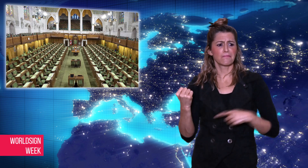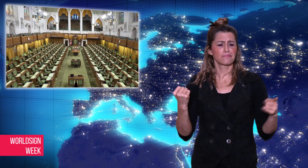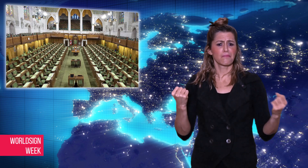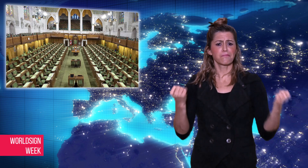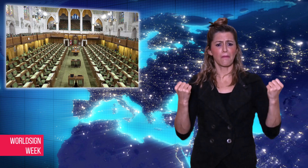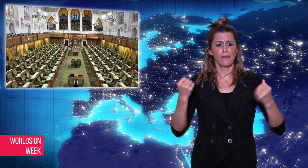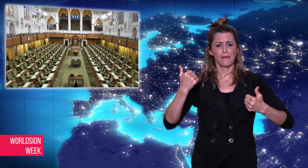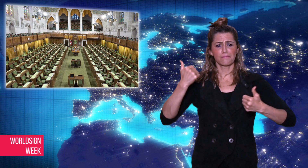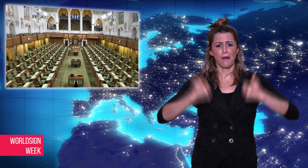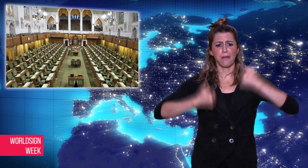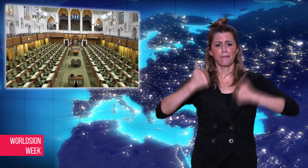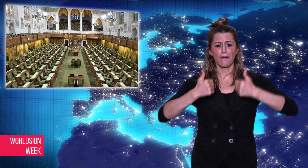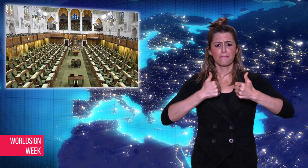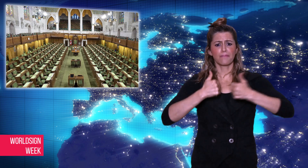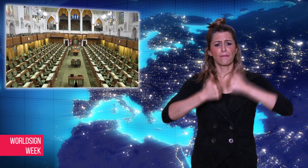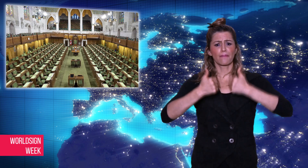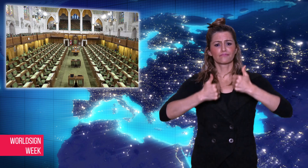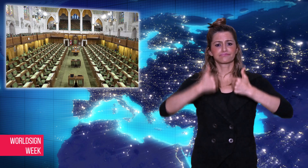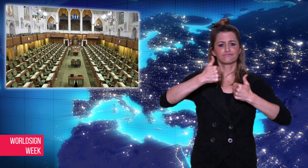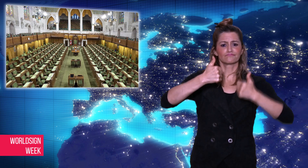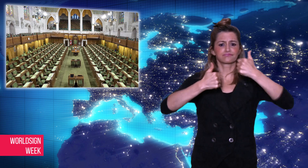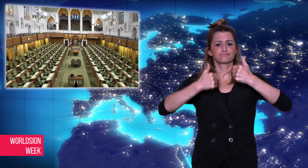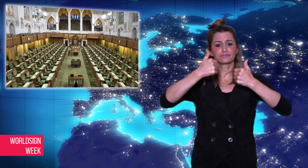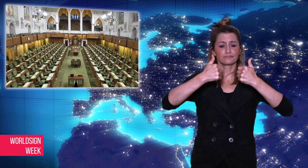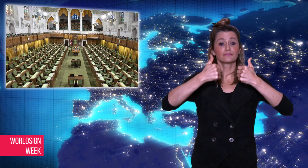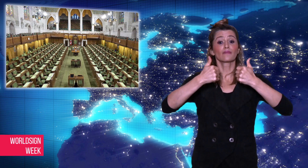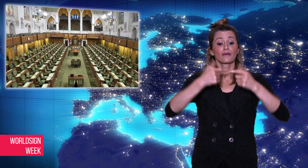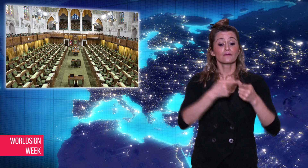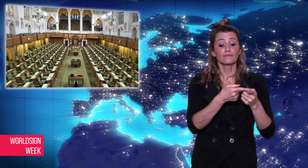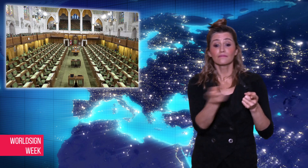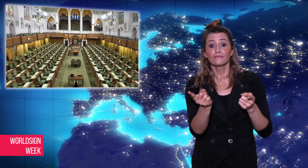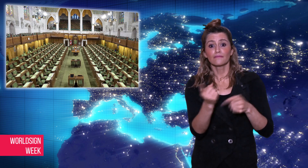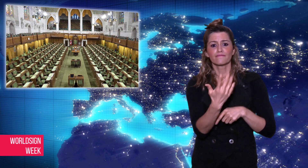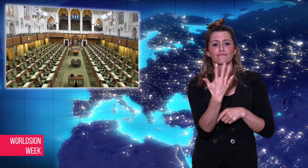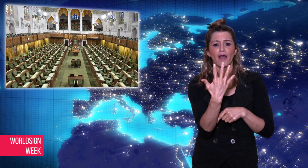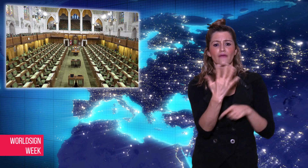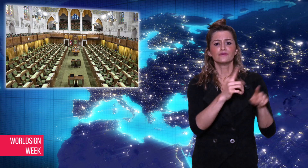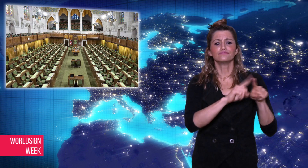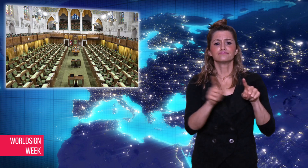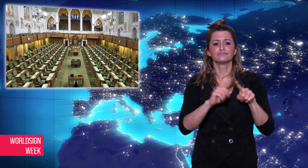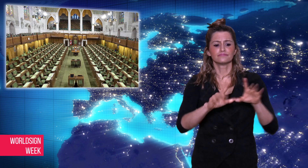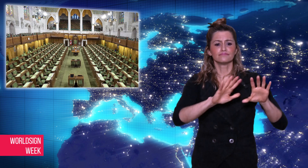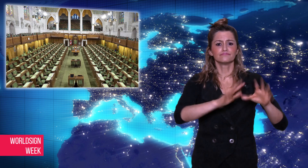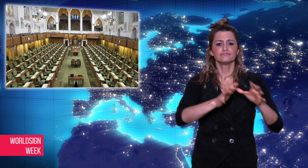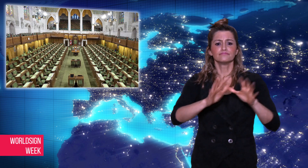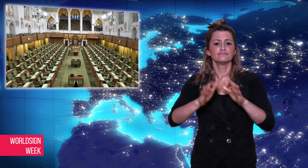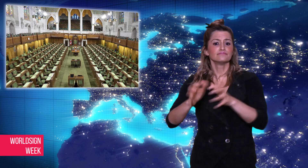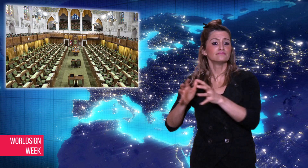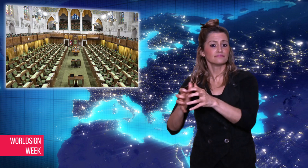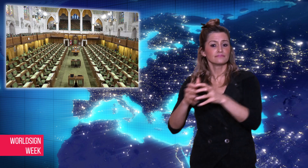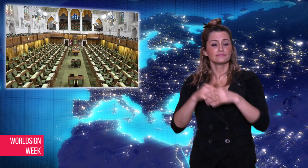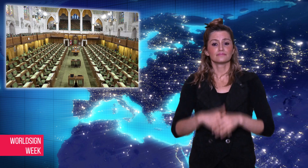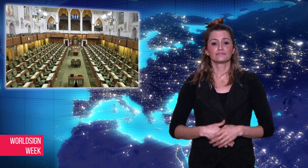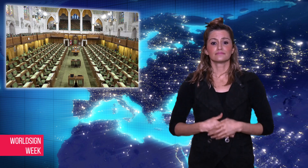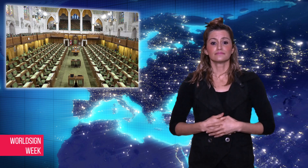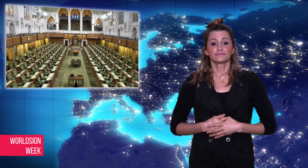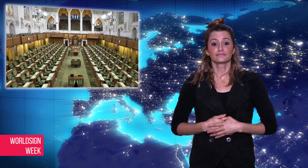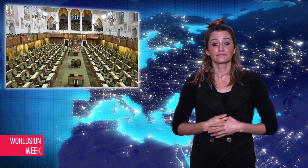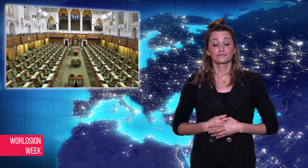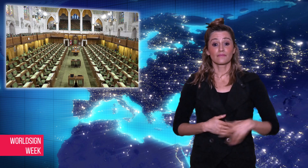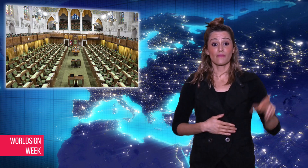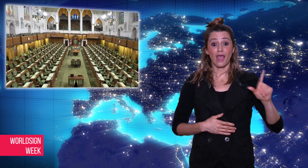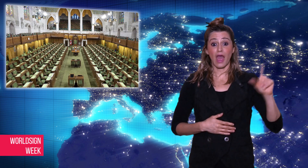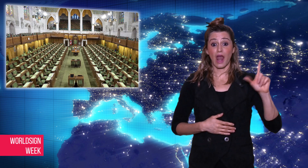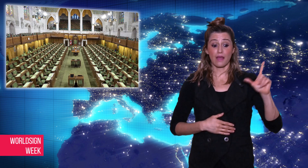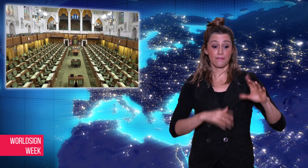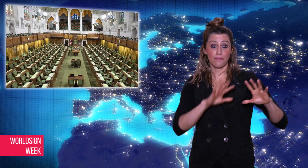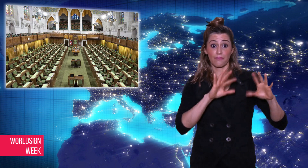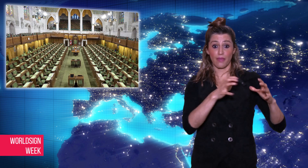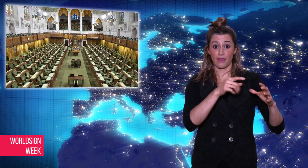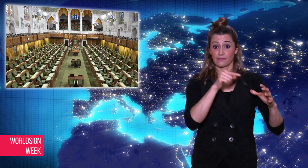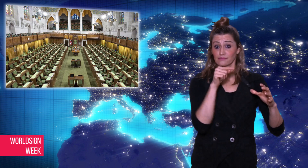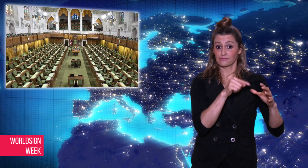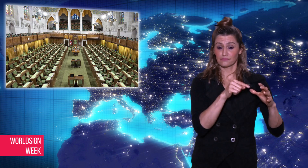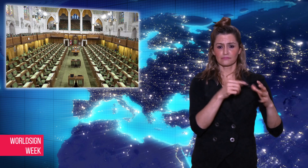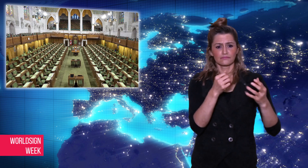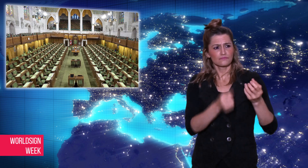are historically dominant, and 5 other political